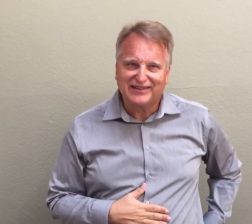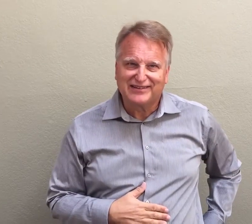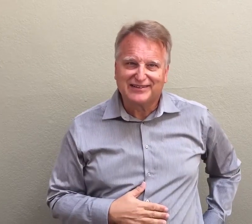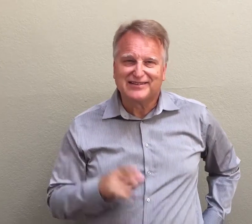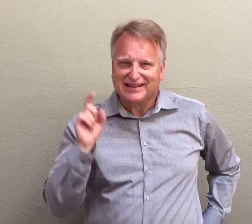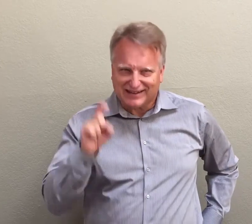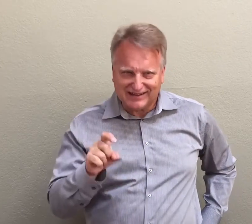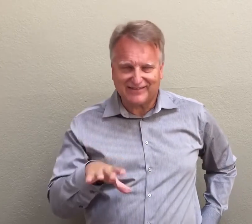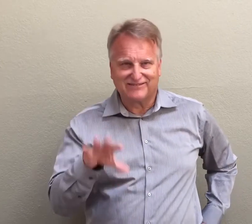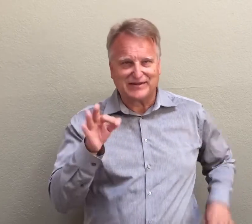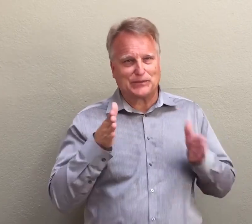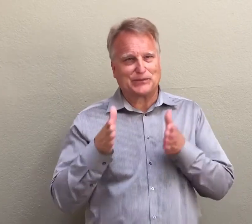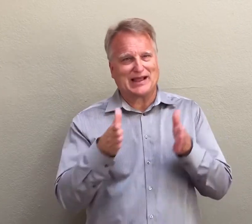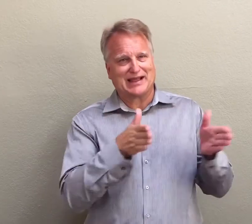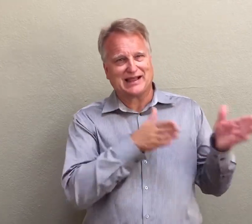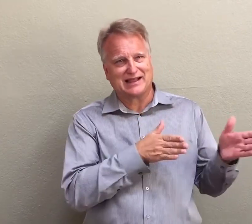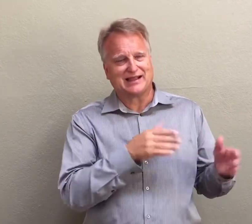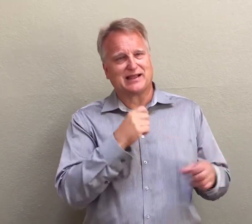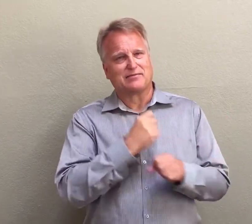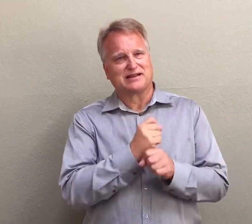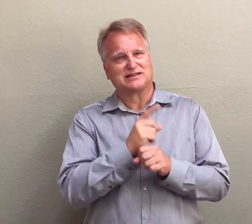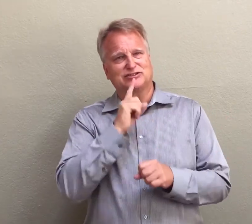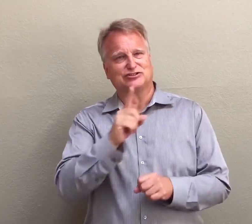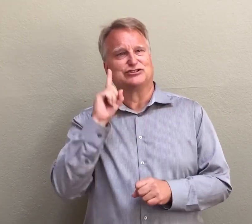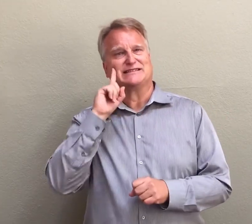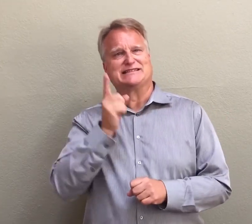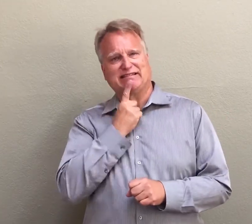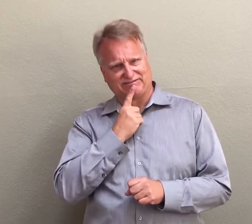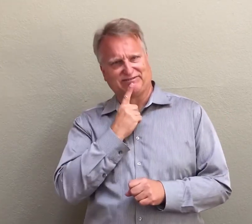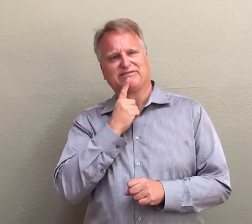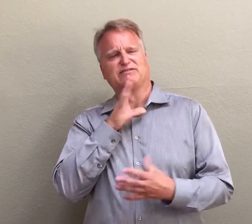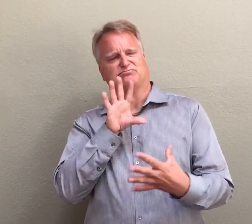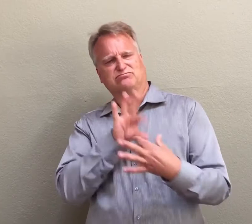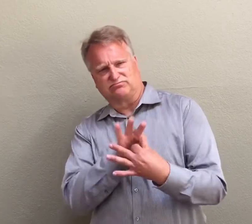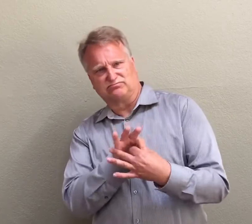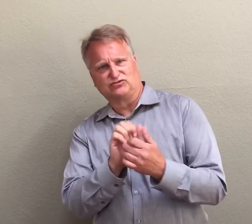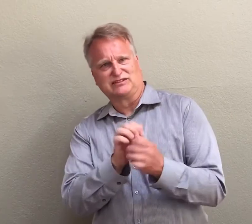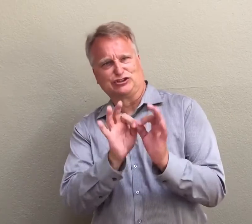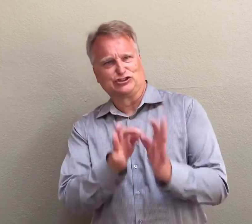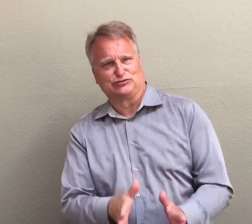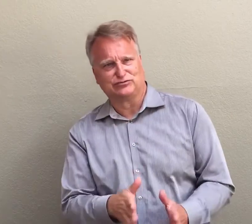We need to find ways to make sure the Deaf person connects with the interpreter,